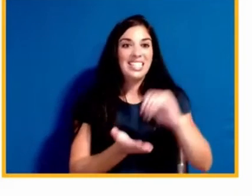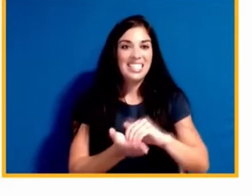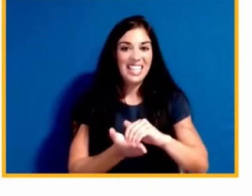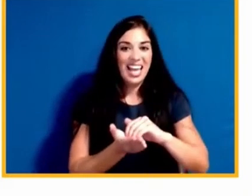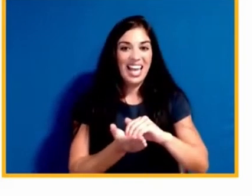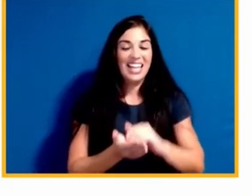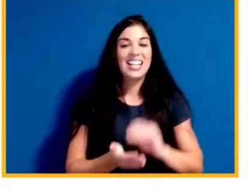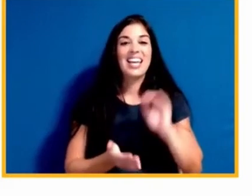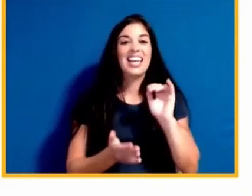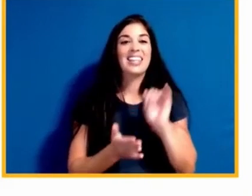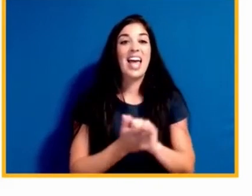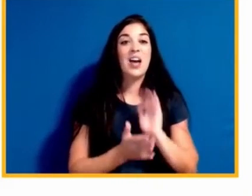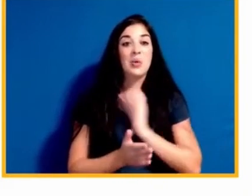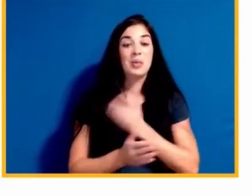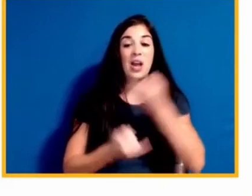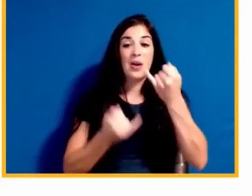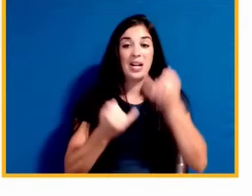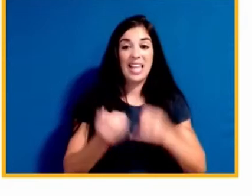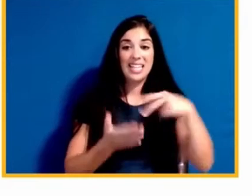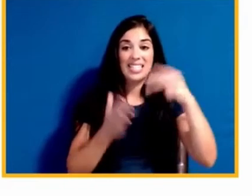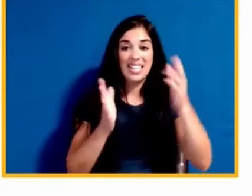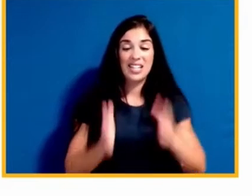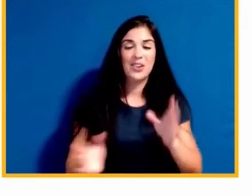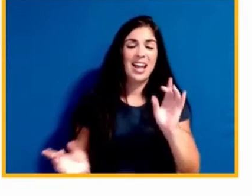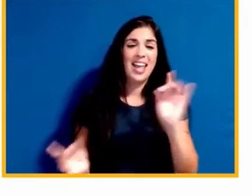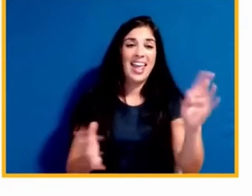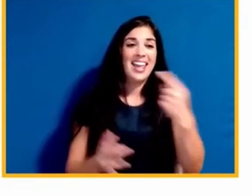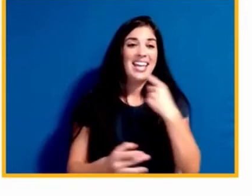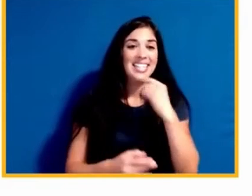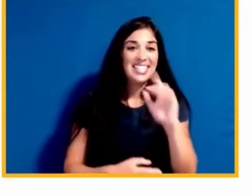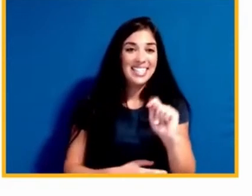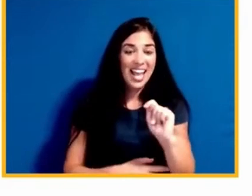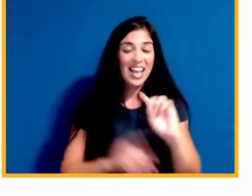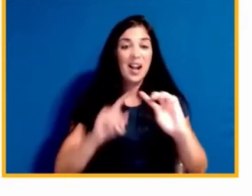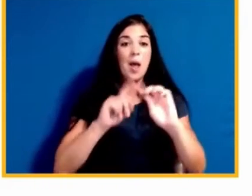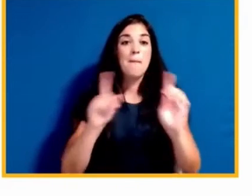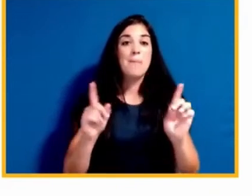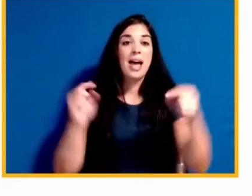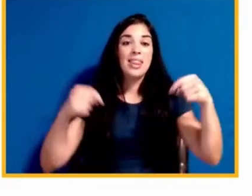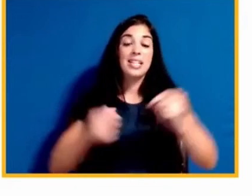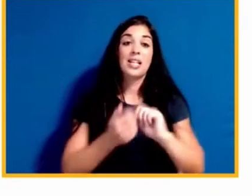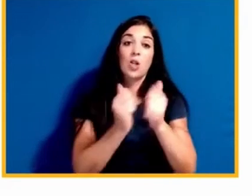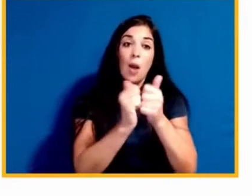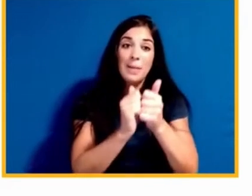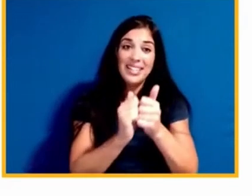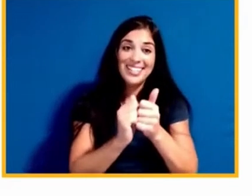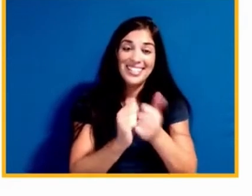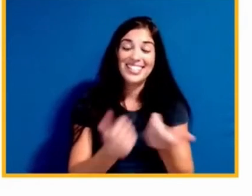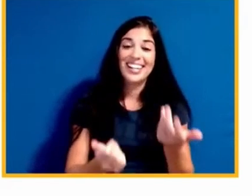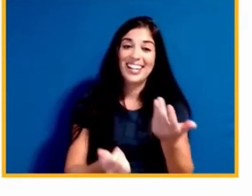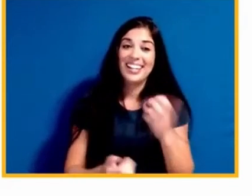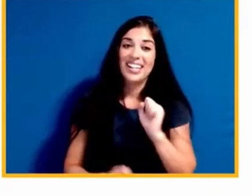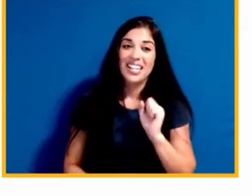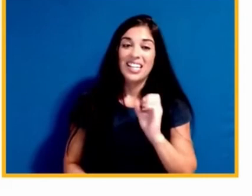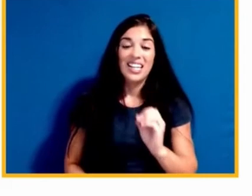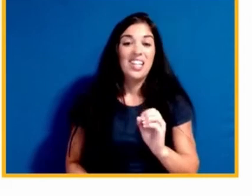that was our last answer and I hate to say it but you know, this is a competition and they're they're only, you know that we have to do